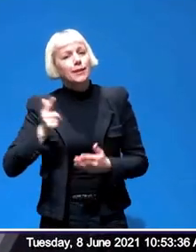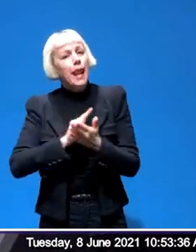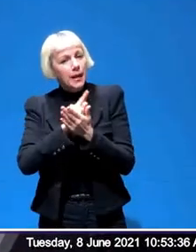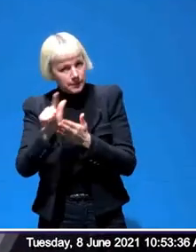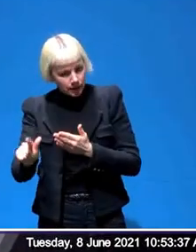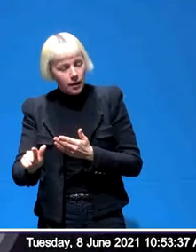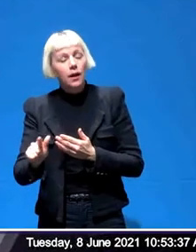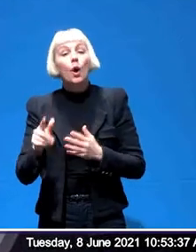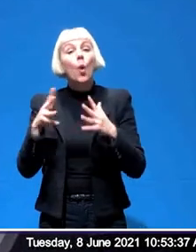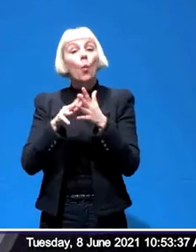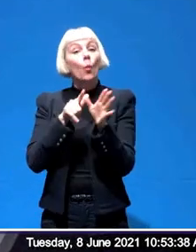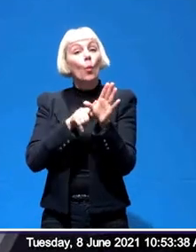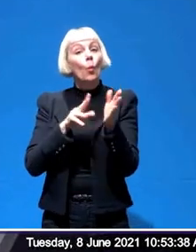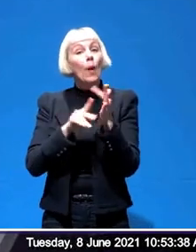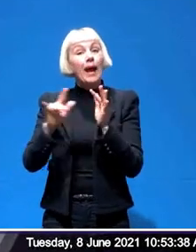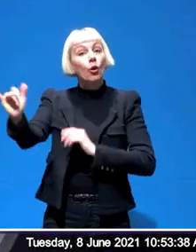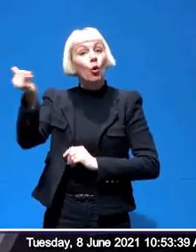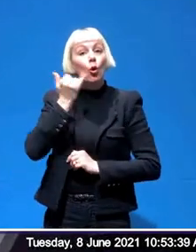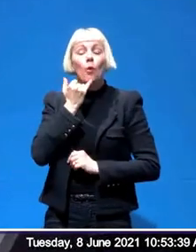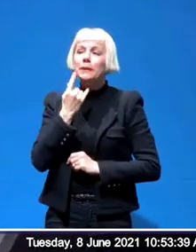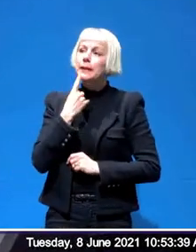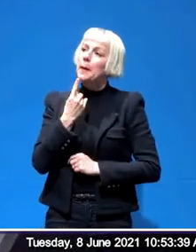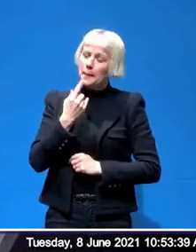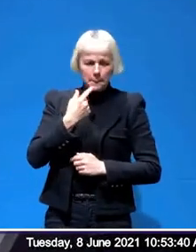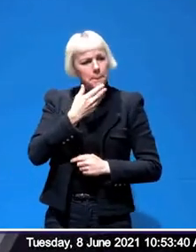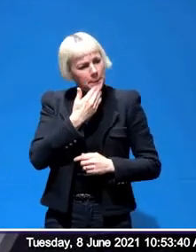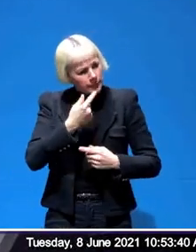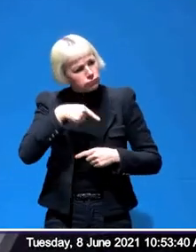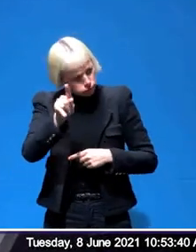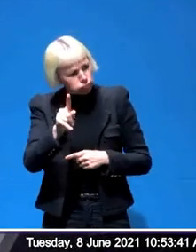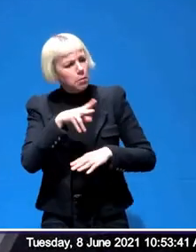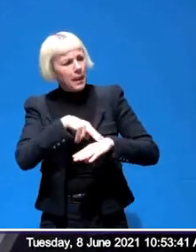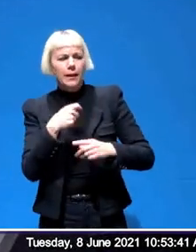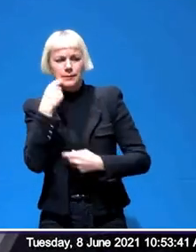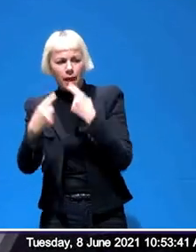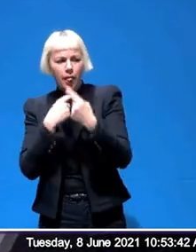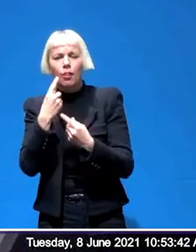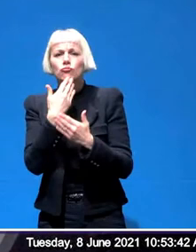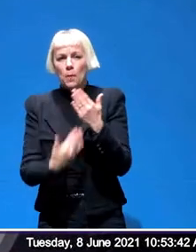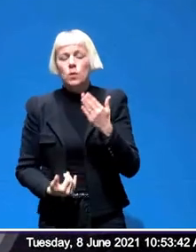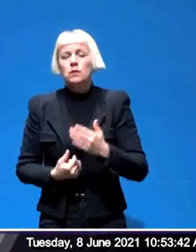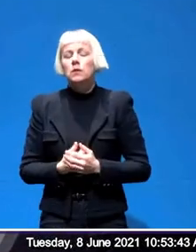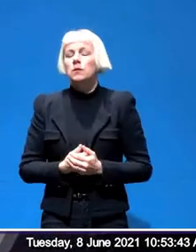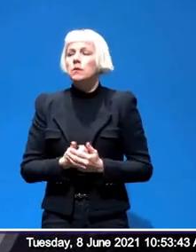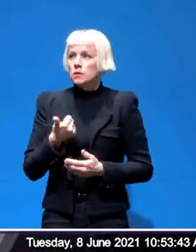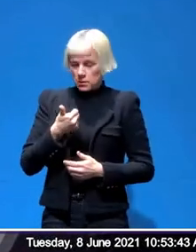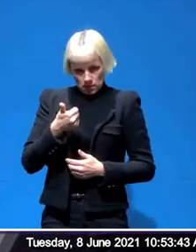Daniel's injuries to the police. That evening, I took Daniel to the Port Adelaide Police Station and made a statement.